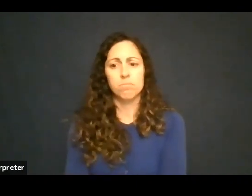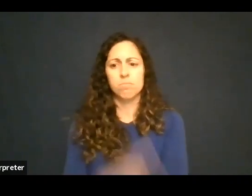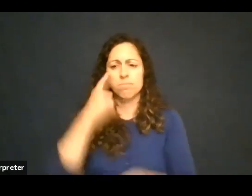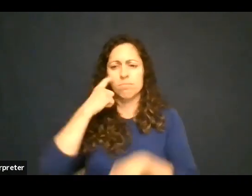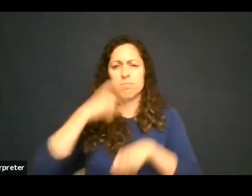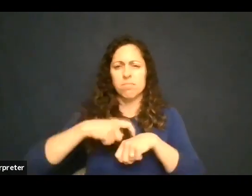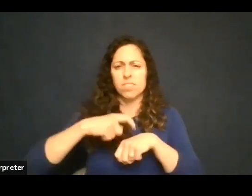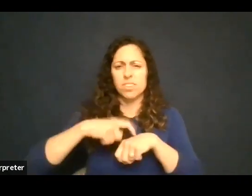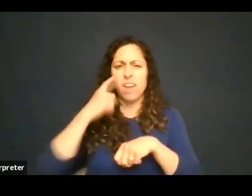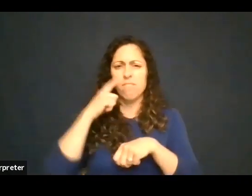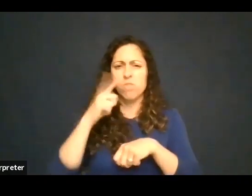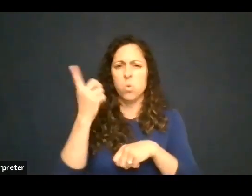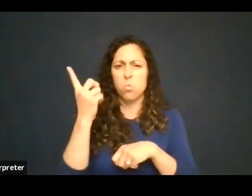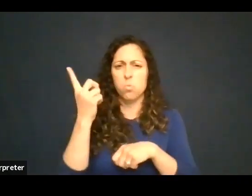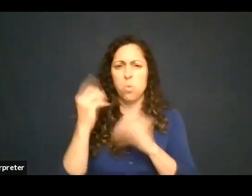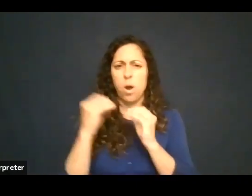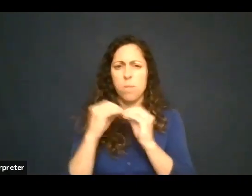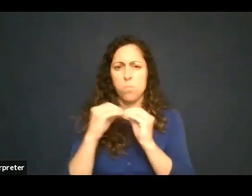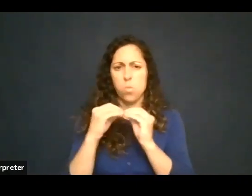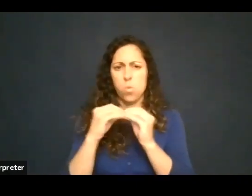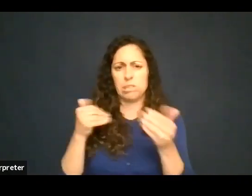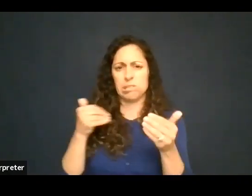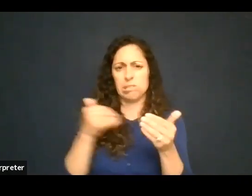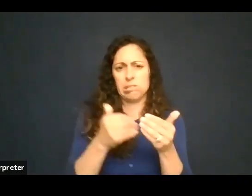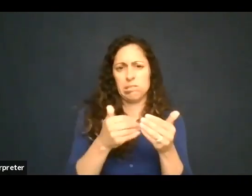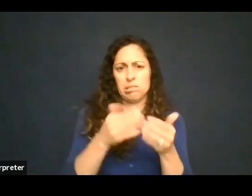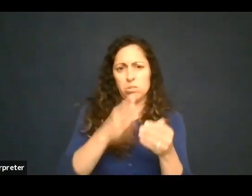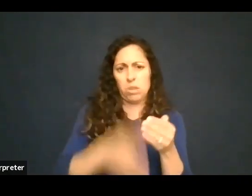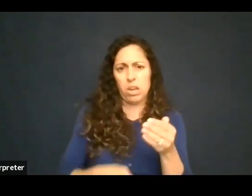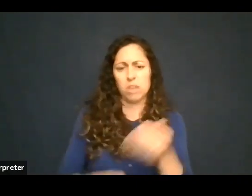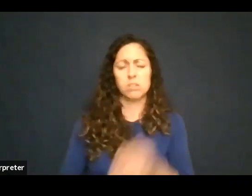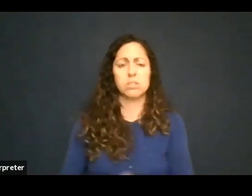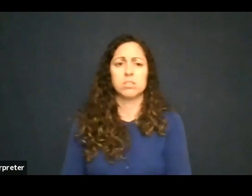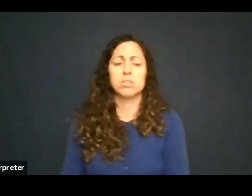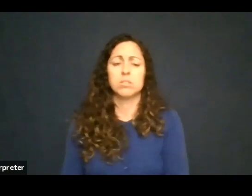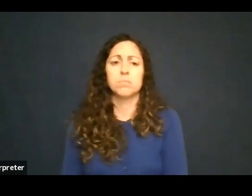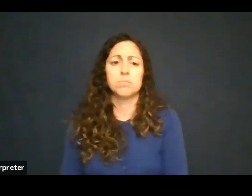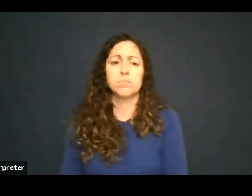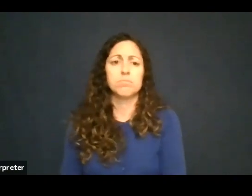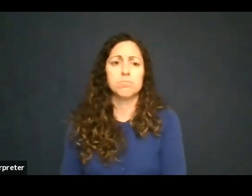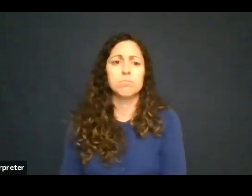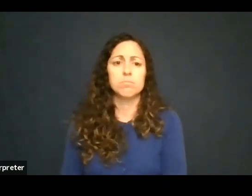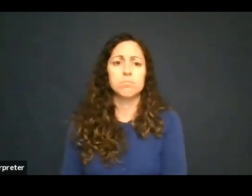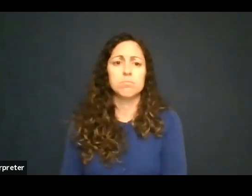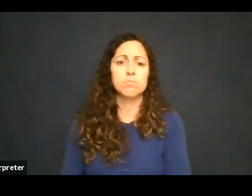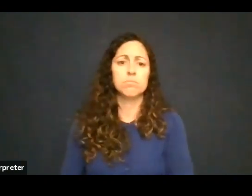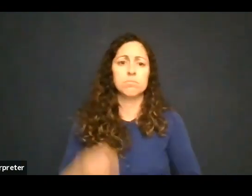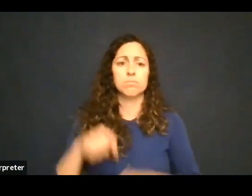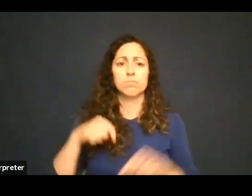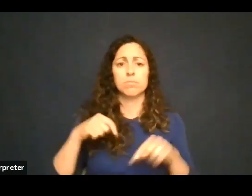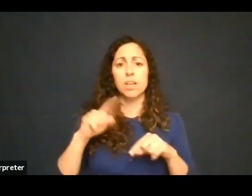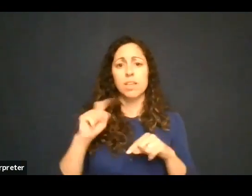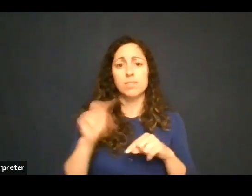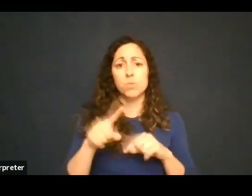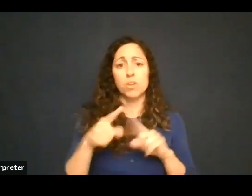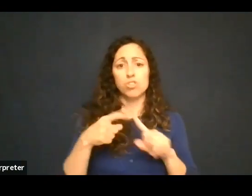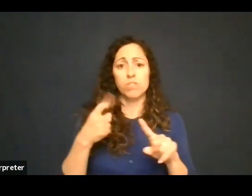We're almost at the end of the time limit. Wow. So this question came from a participant. Many community organizations are raising funds